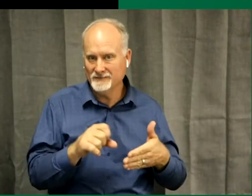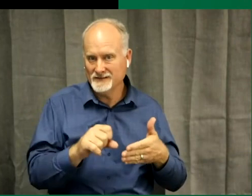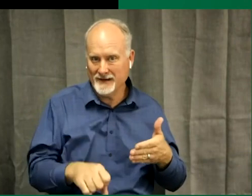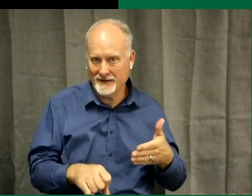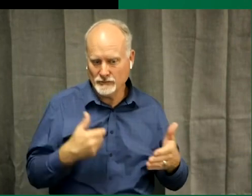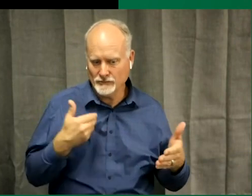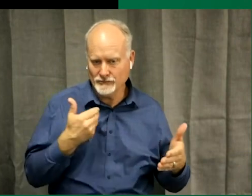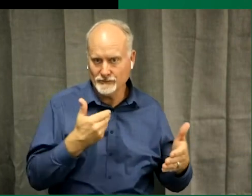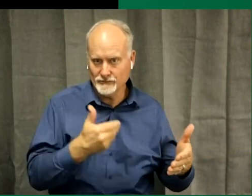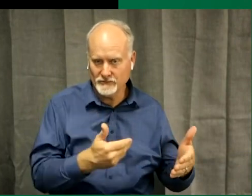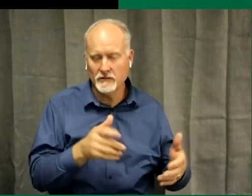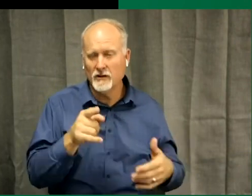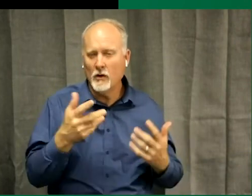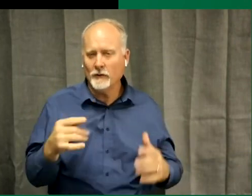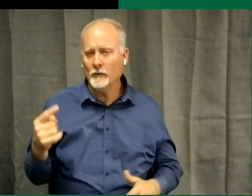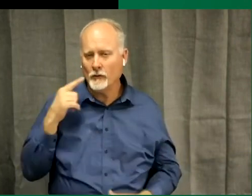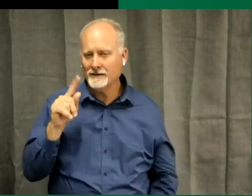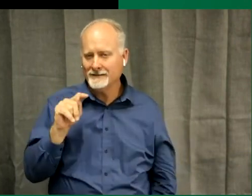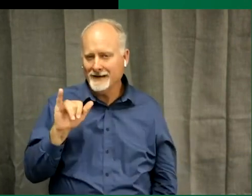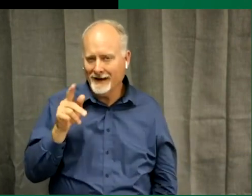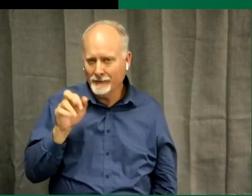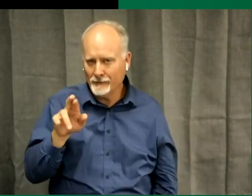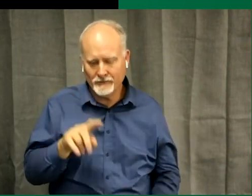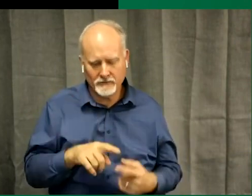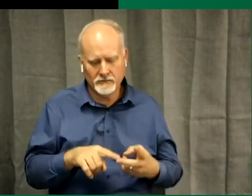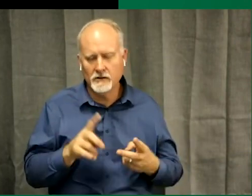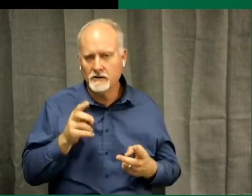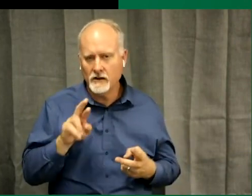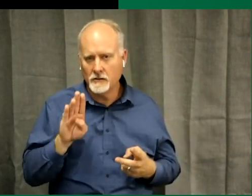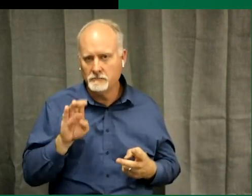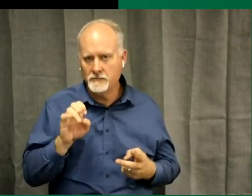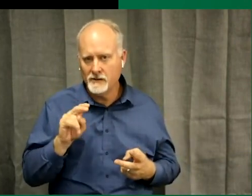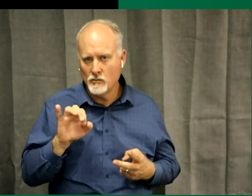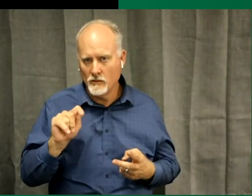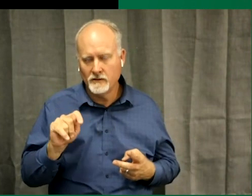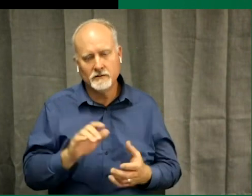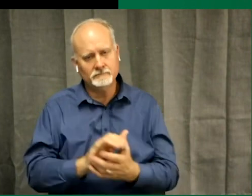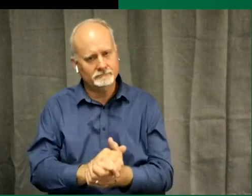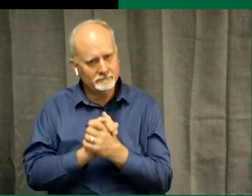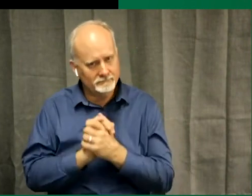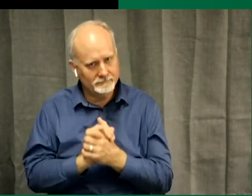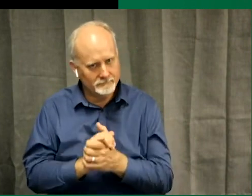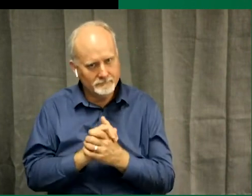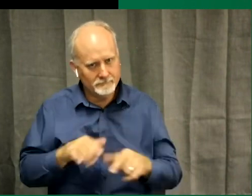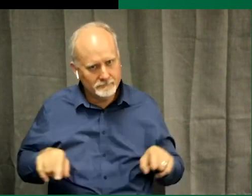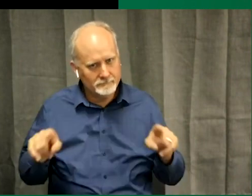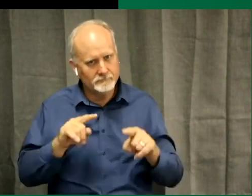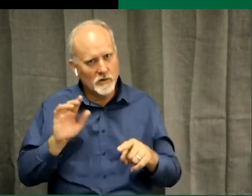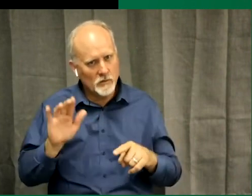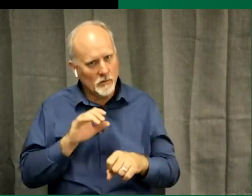as you've already heard from tyler and dr benoit we all congratulate you for your efforts this fall